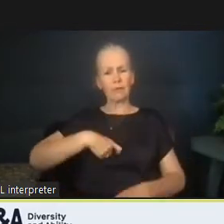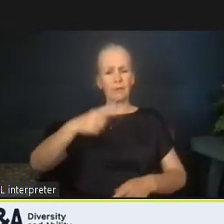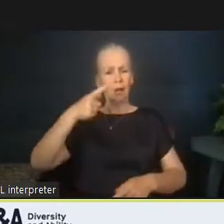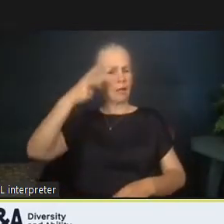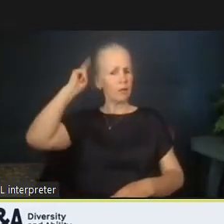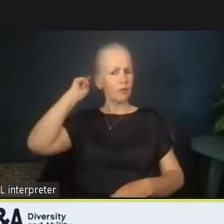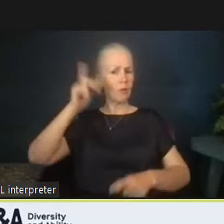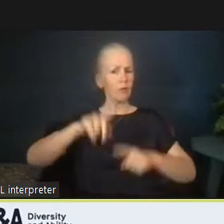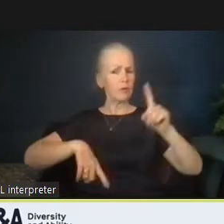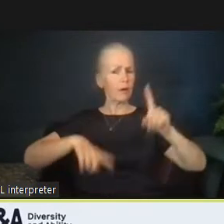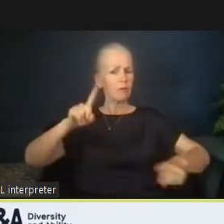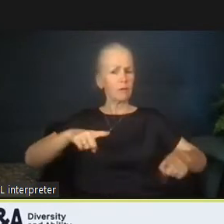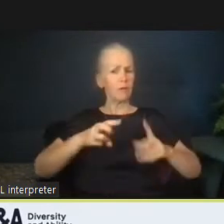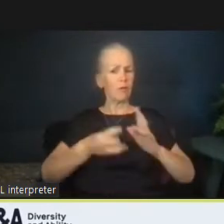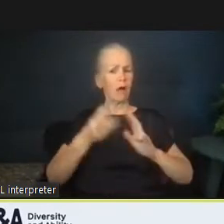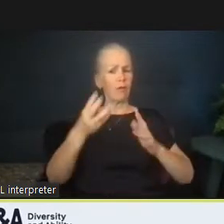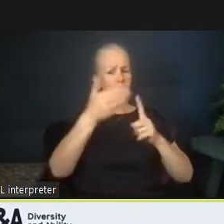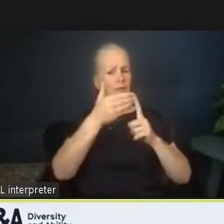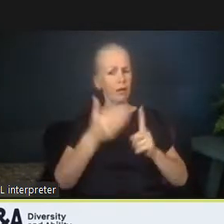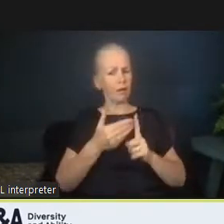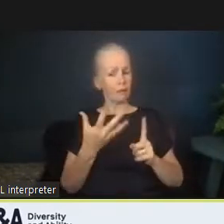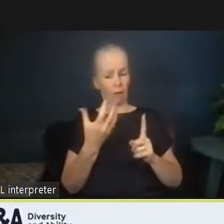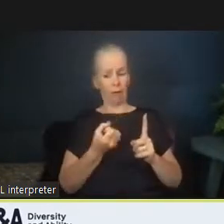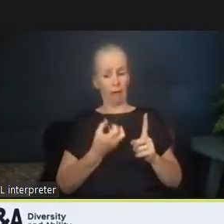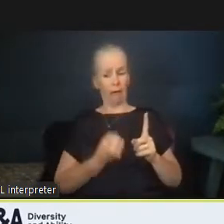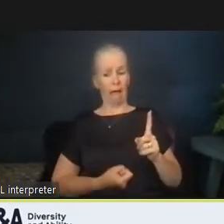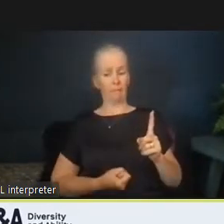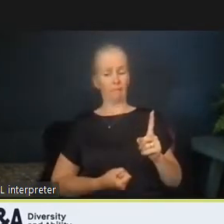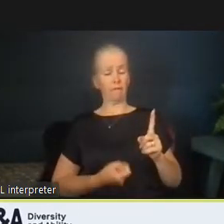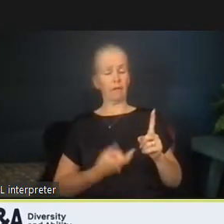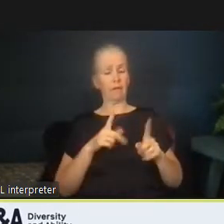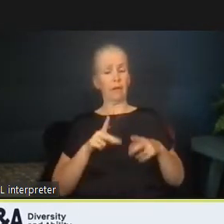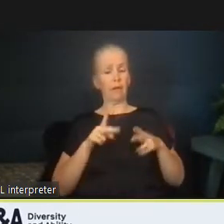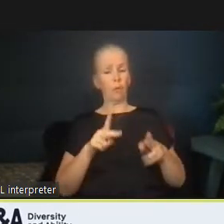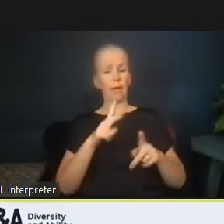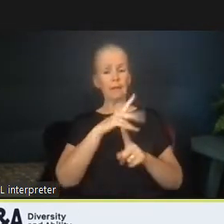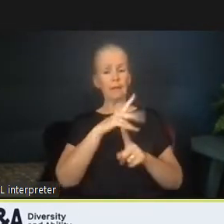all of the other diagnoses that I might have. It's the way in which society treats me that